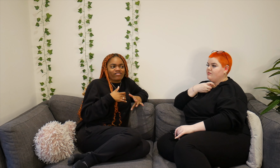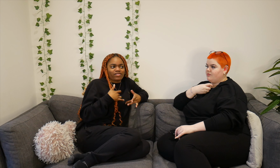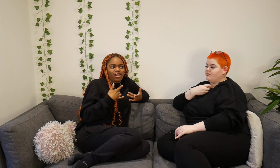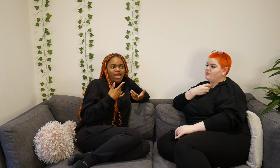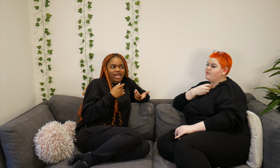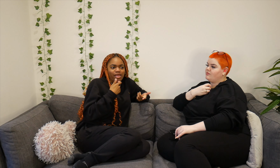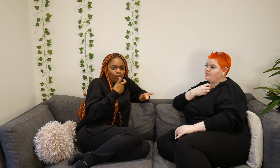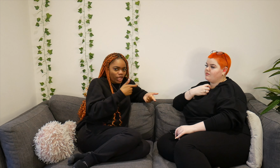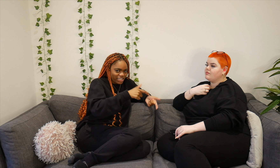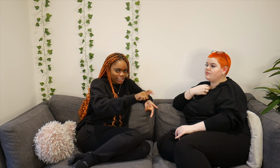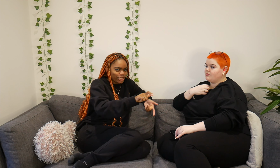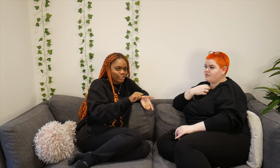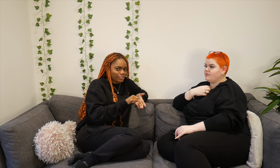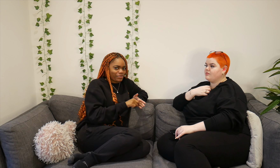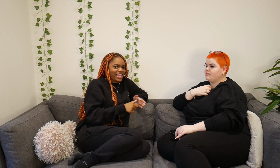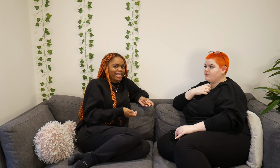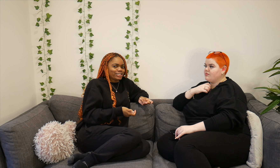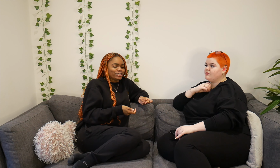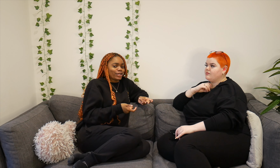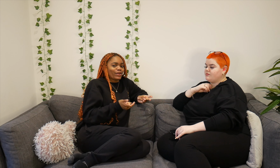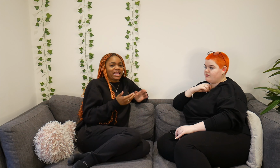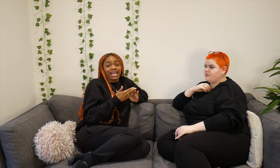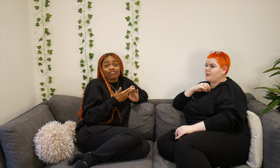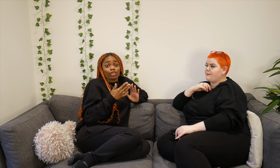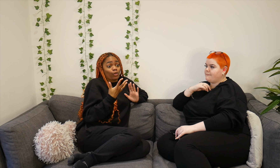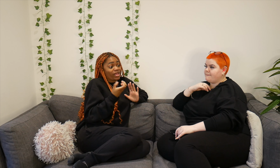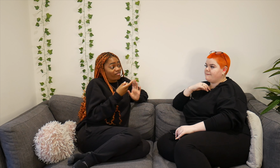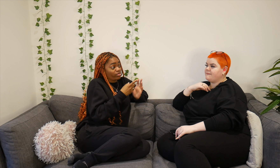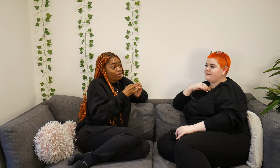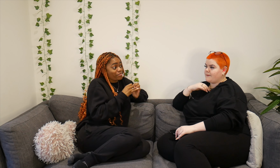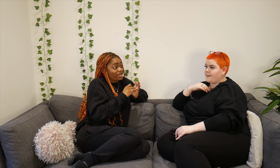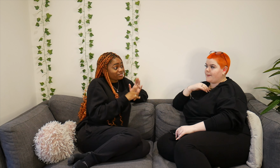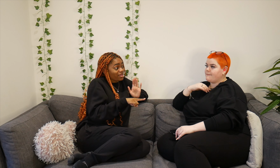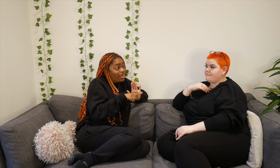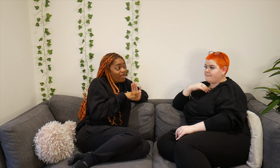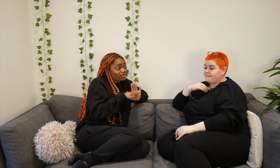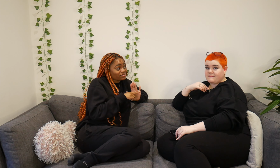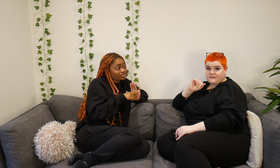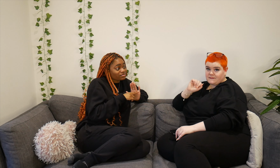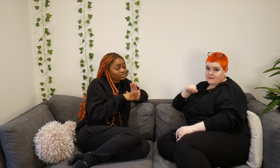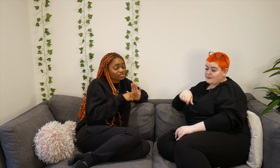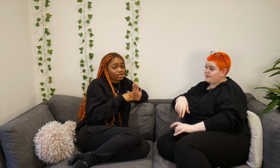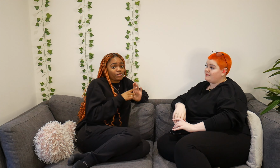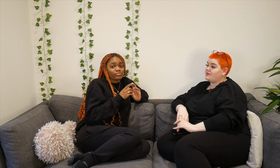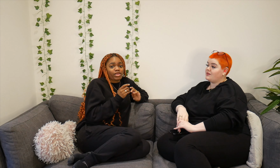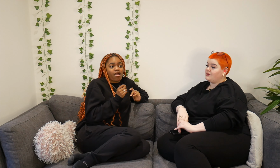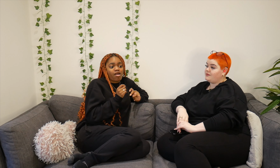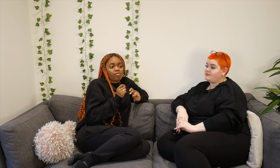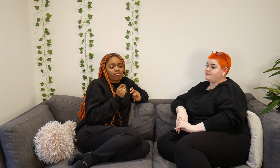and I feel it will still continue to be an issue - even though we now have the BSL Act. Erm,